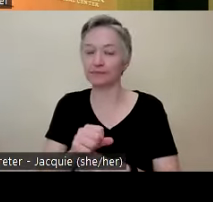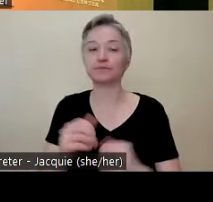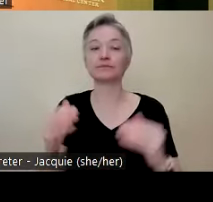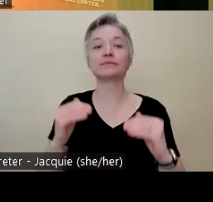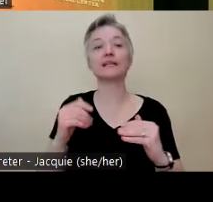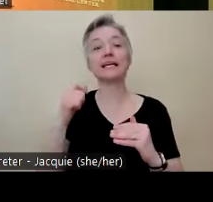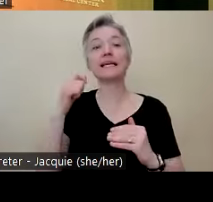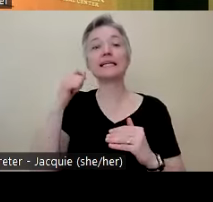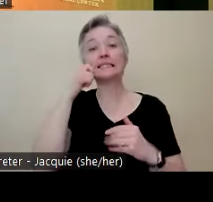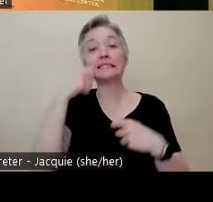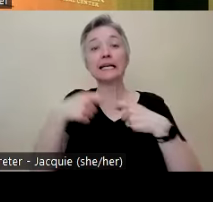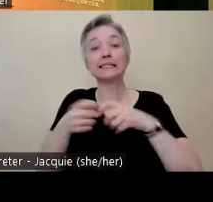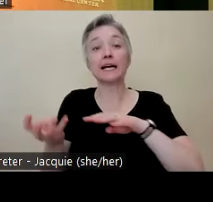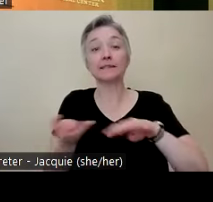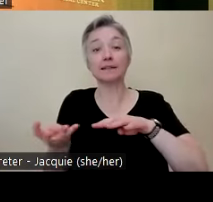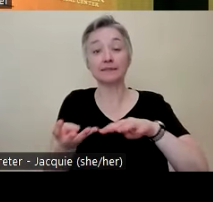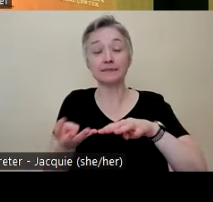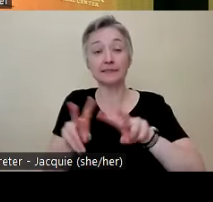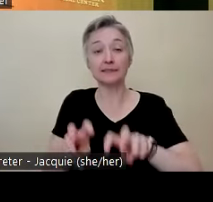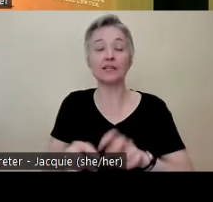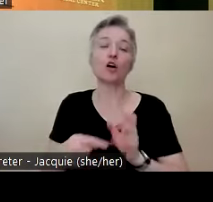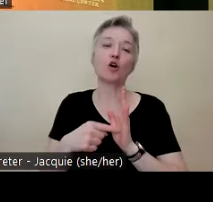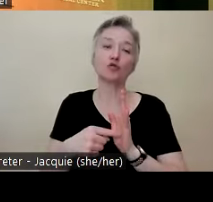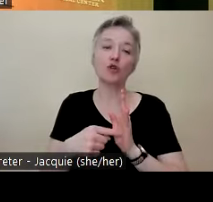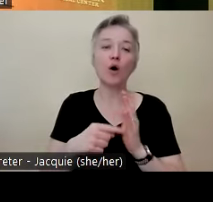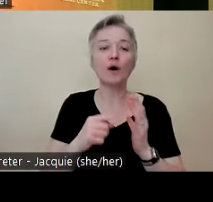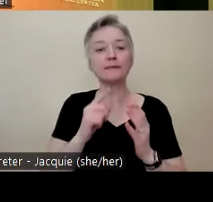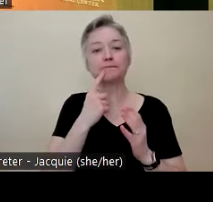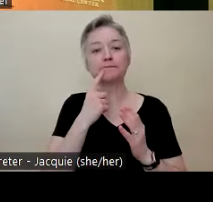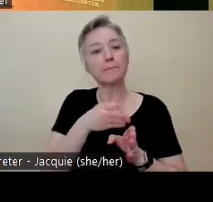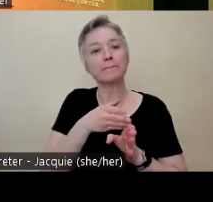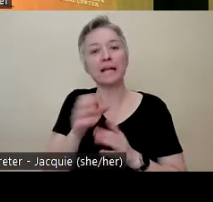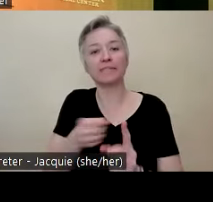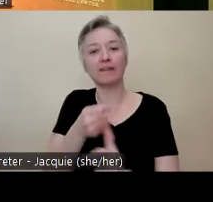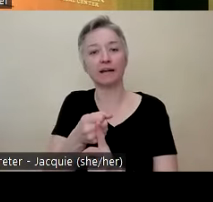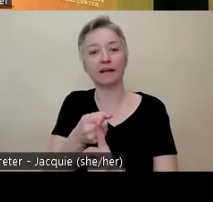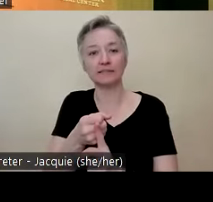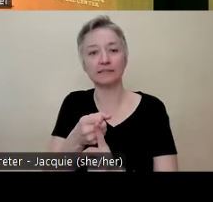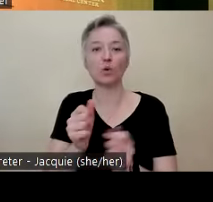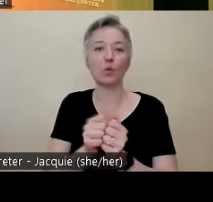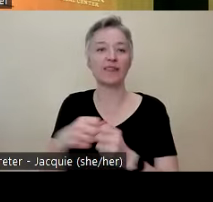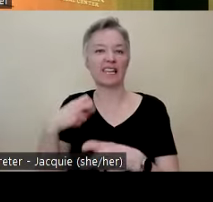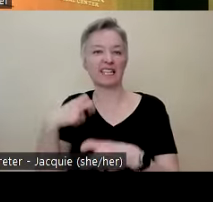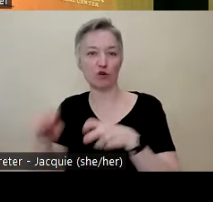analyses excuse me indicated significant main effects of difficulty and noise which supported